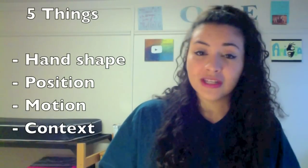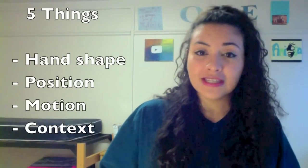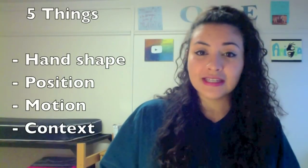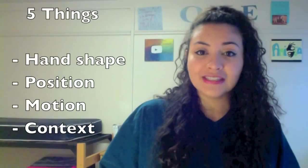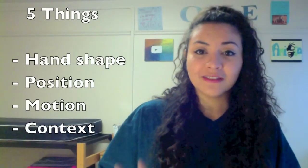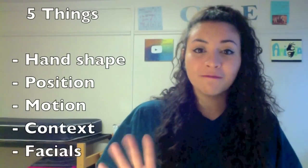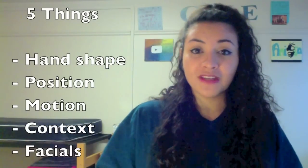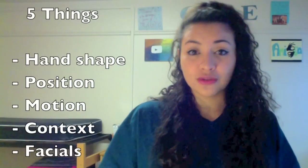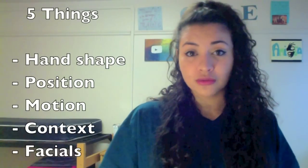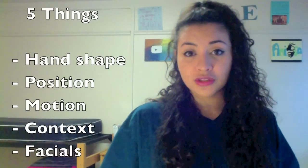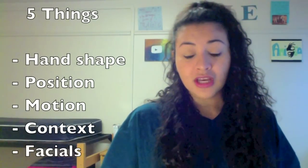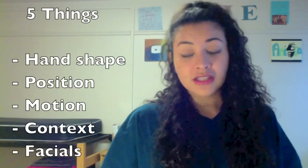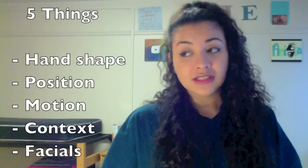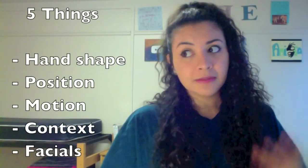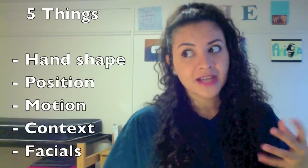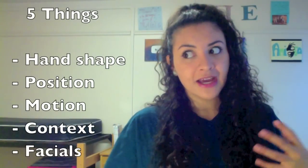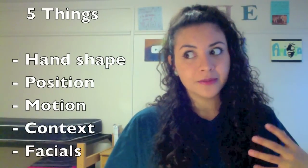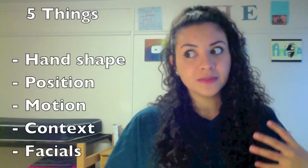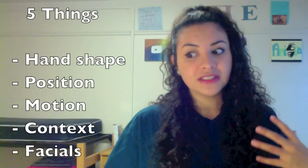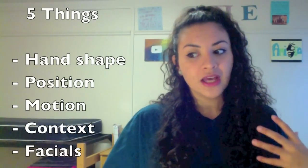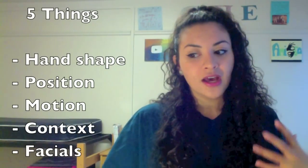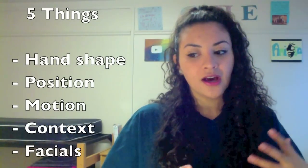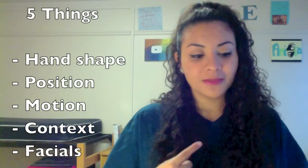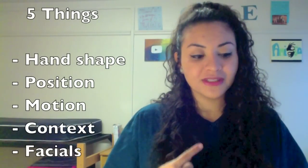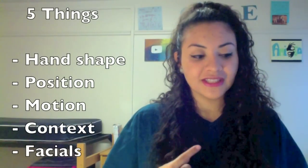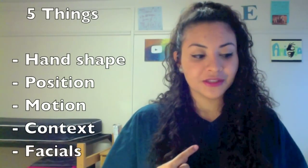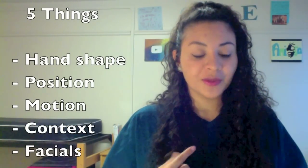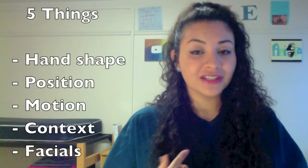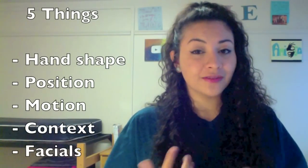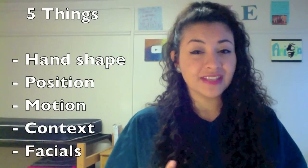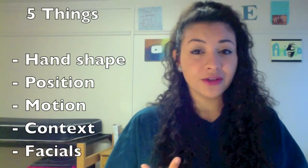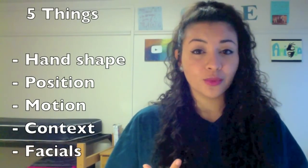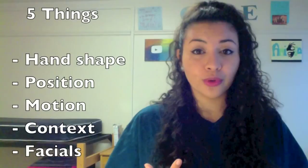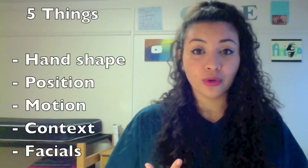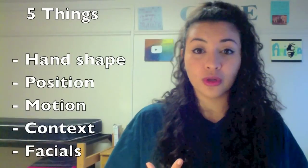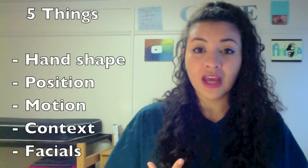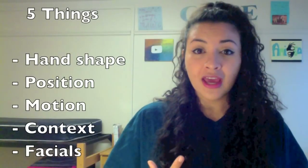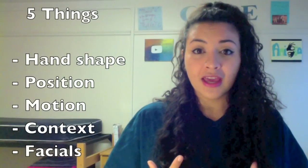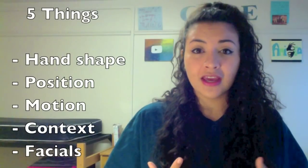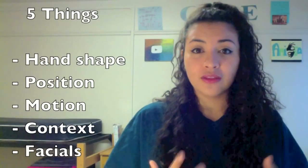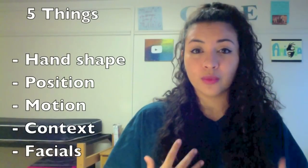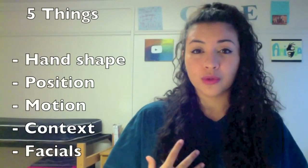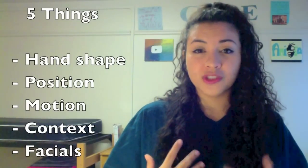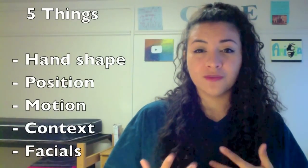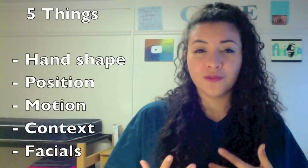The last one is Facials. Sometimes ive made mistakes because I signed a word and the word